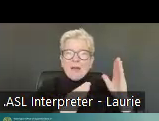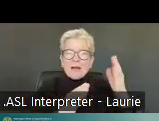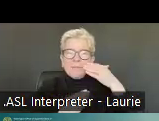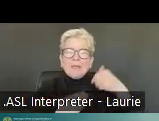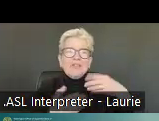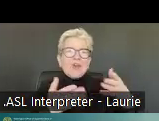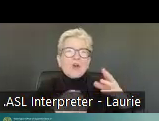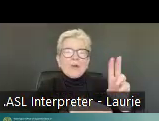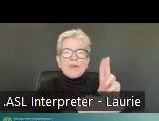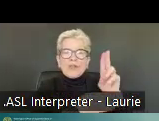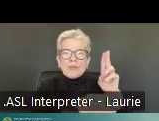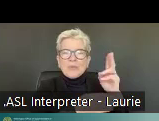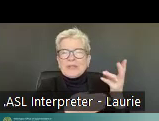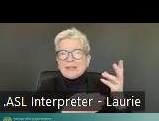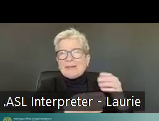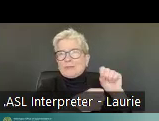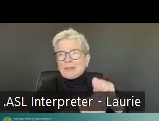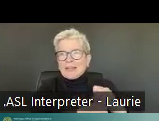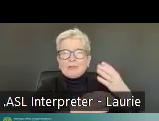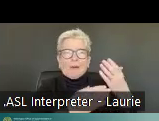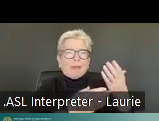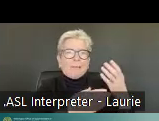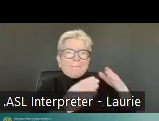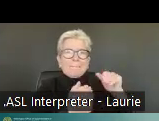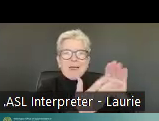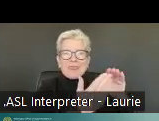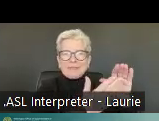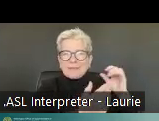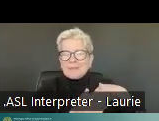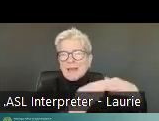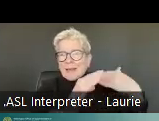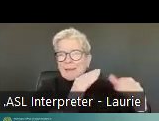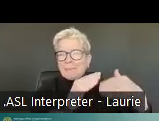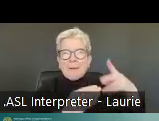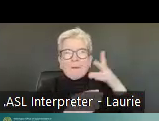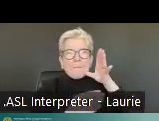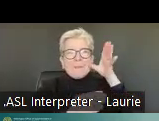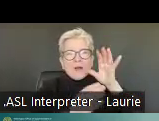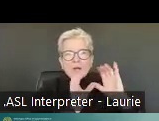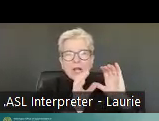emails and perhaps some sort of parent communication system; but think about